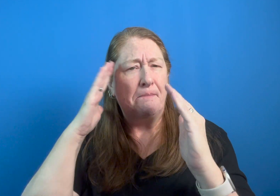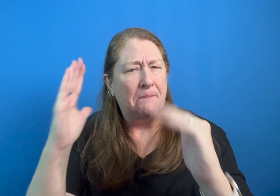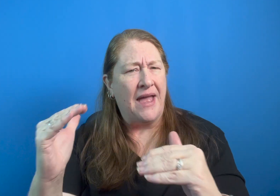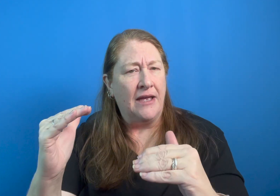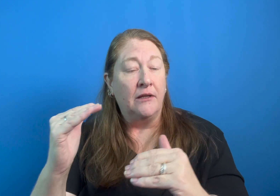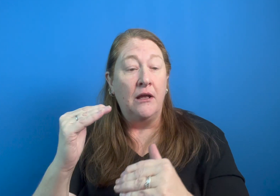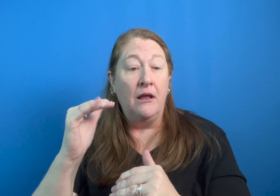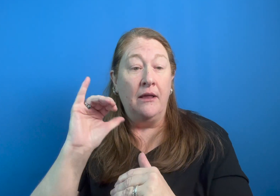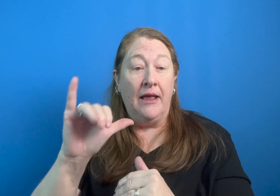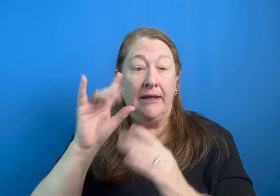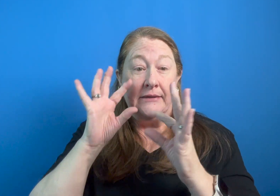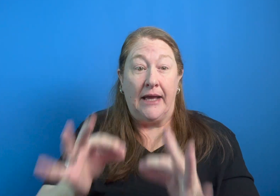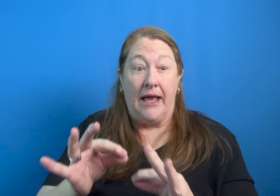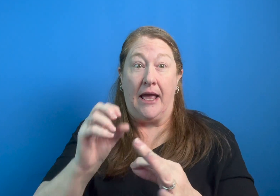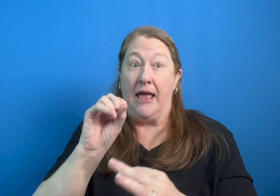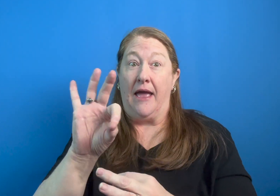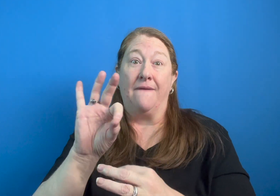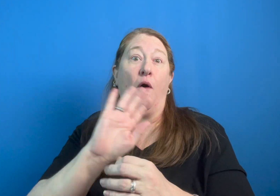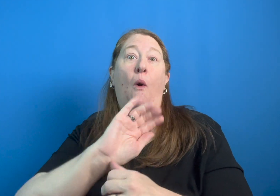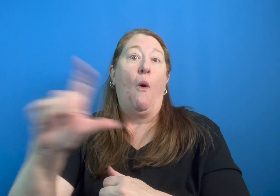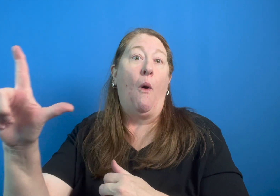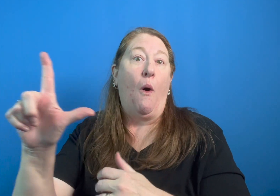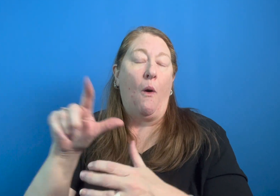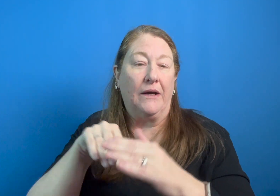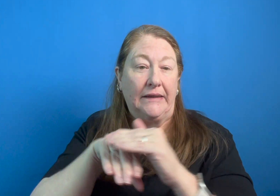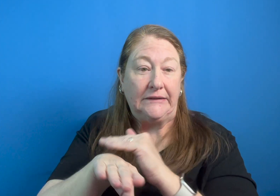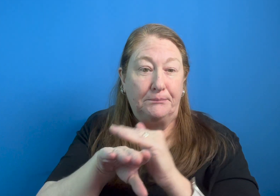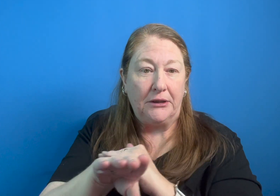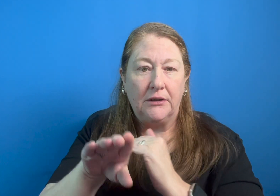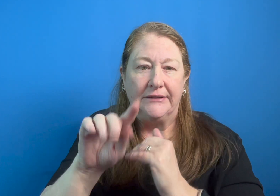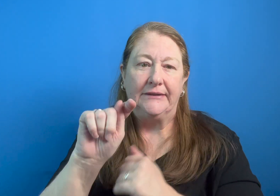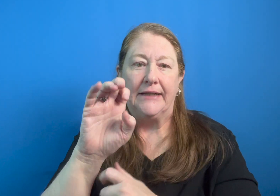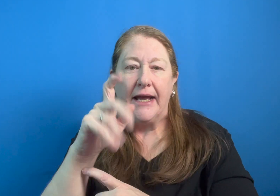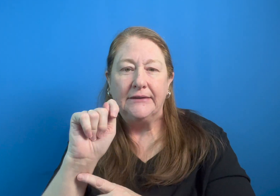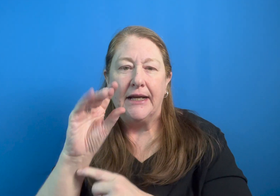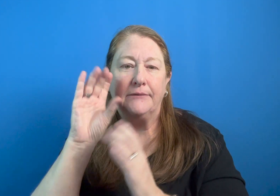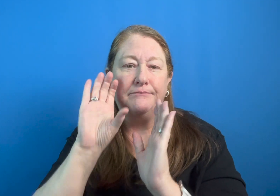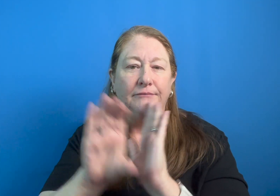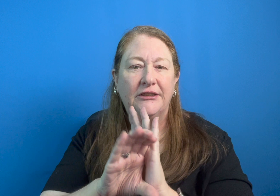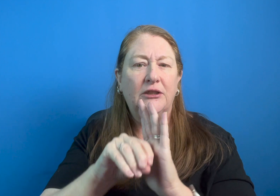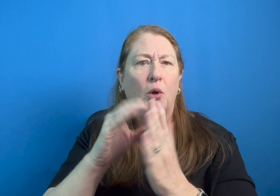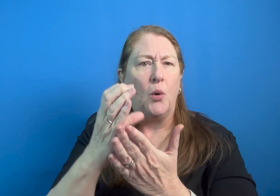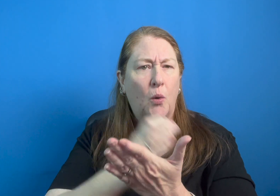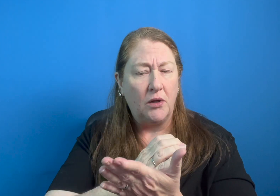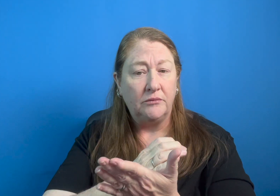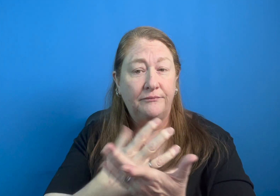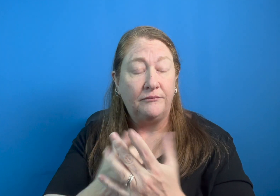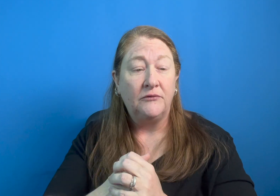One is expected to determine the accessibility of all text and image content in the course.